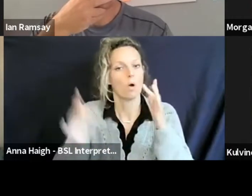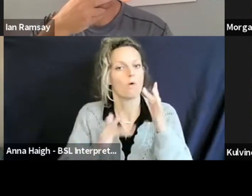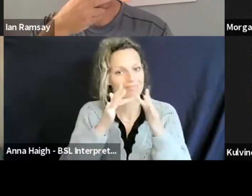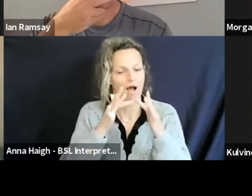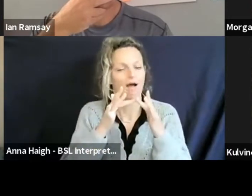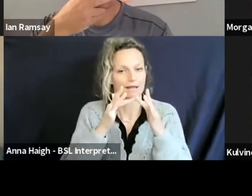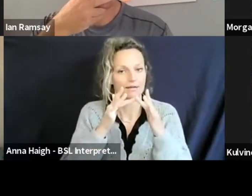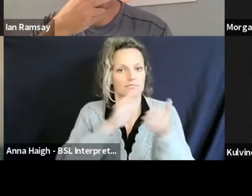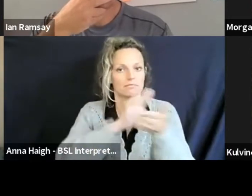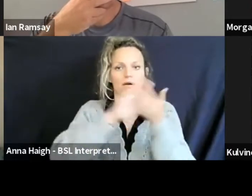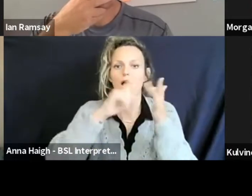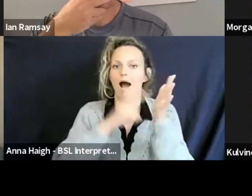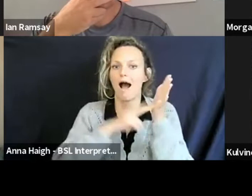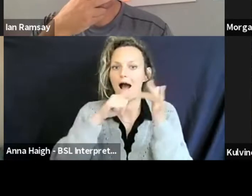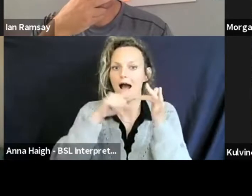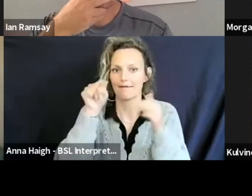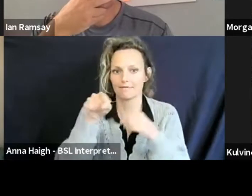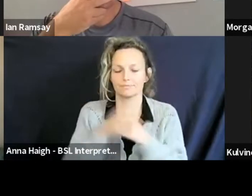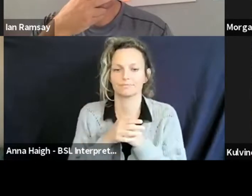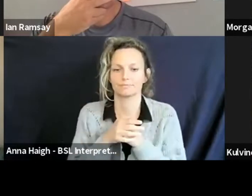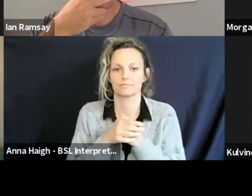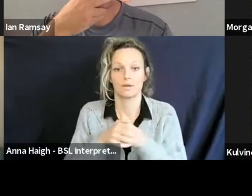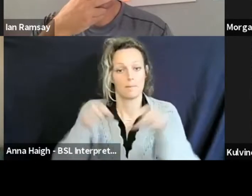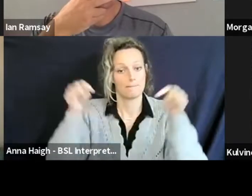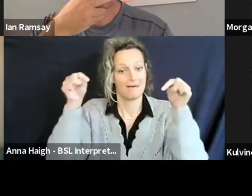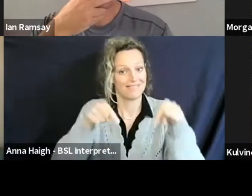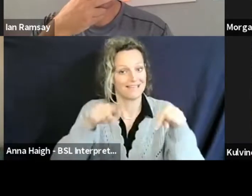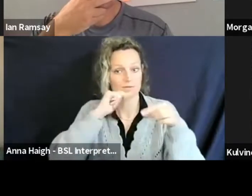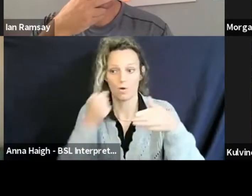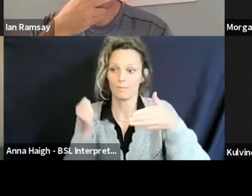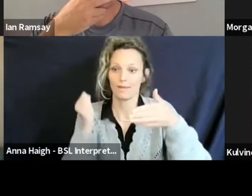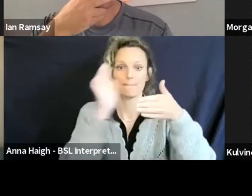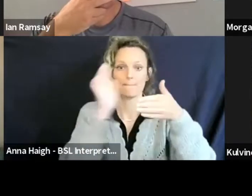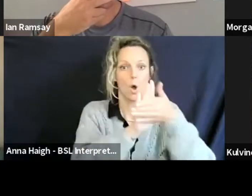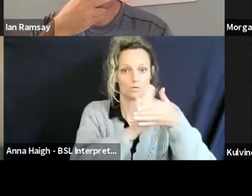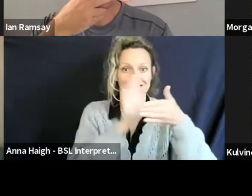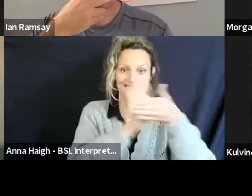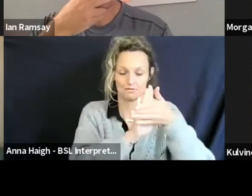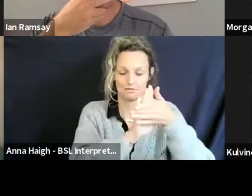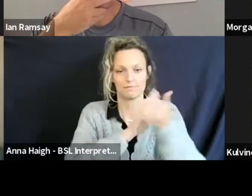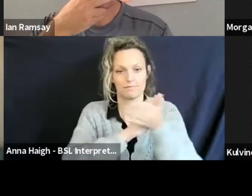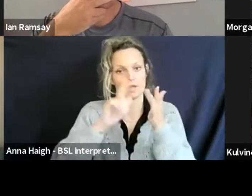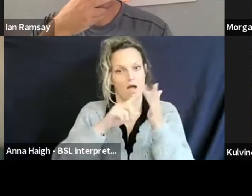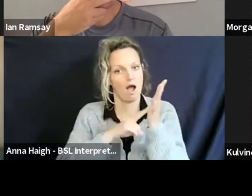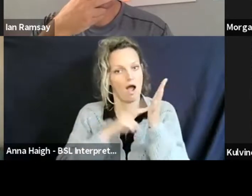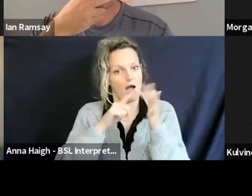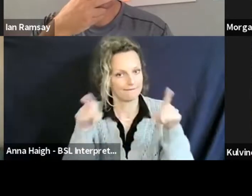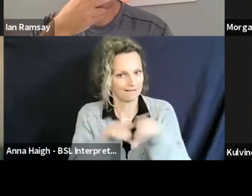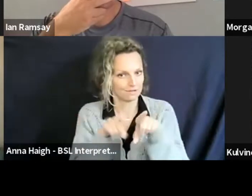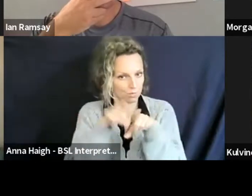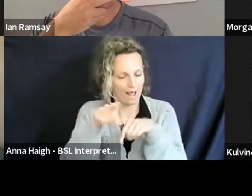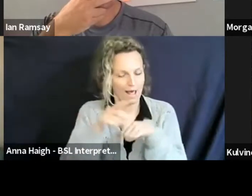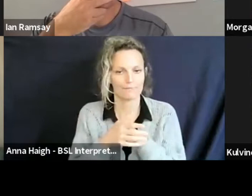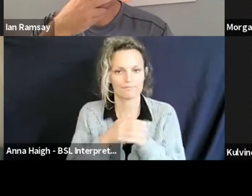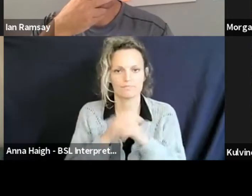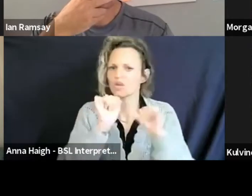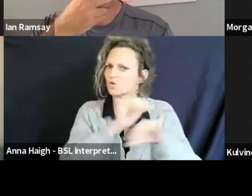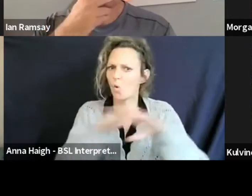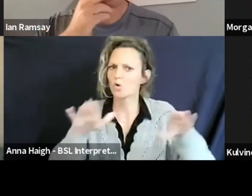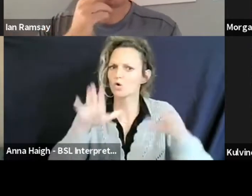Feel free to go on to our hive and check it out. This webinar is going to be recorded.